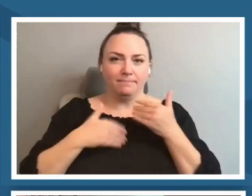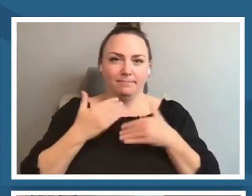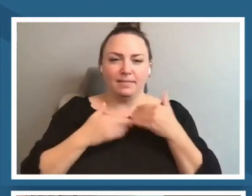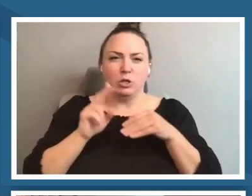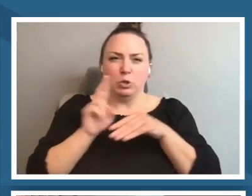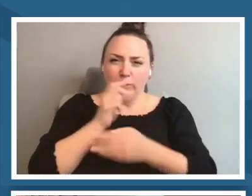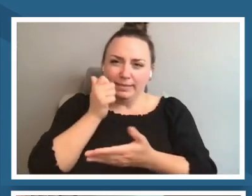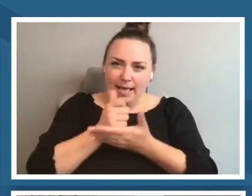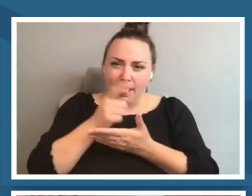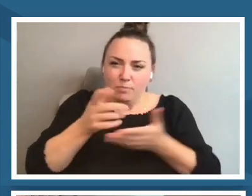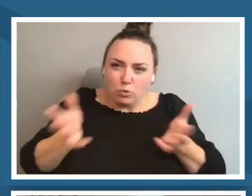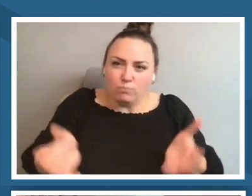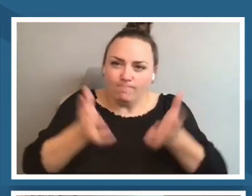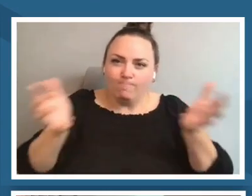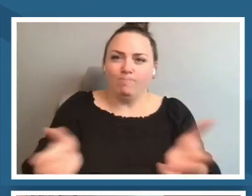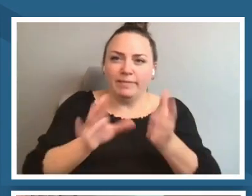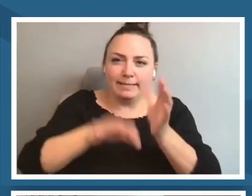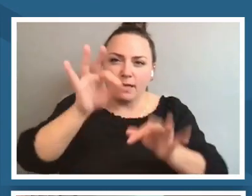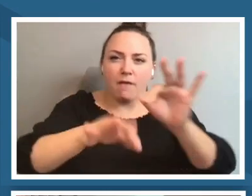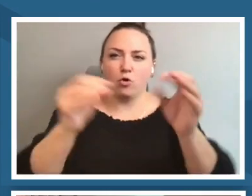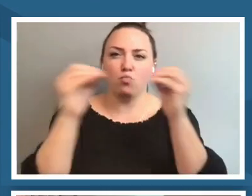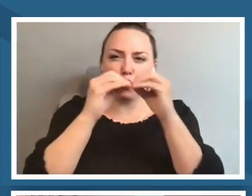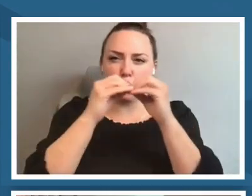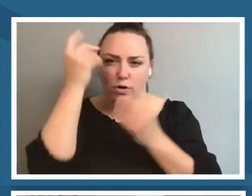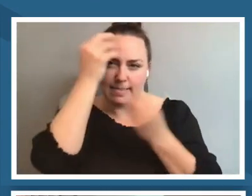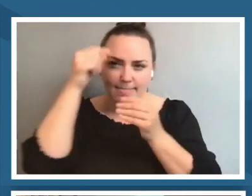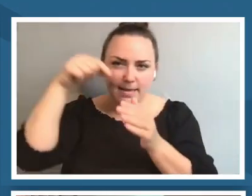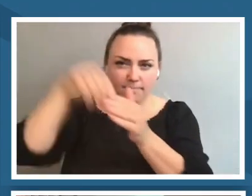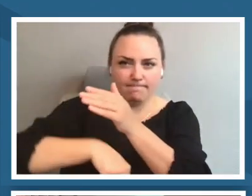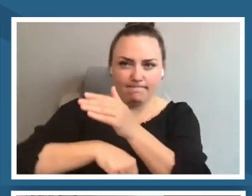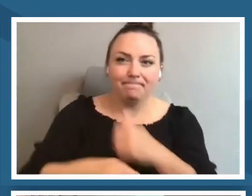discovery and thinking through next slide